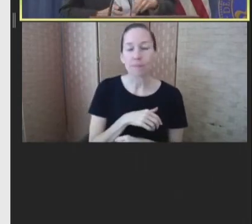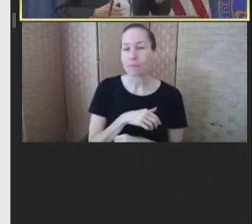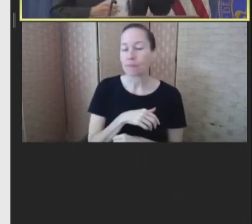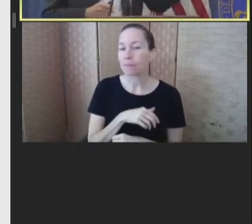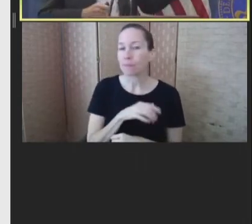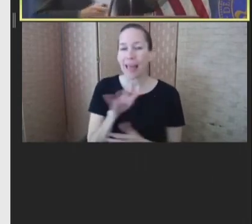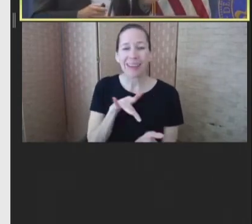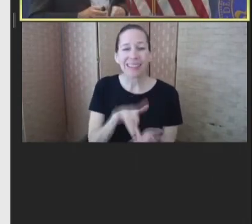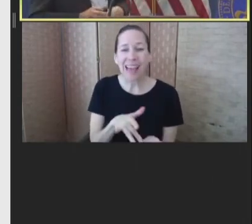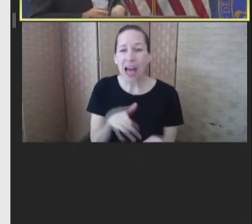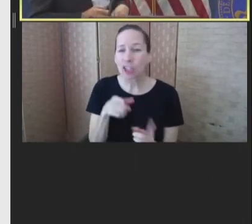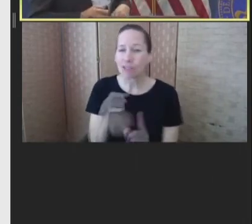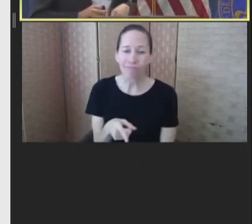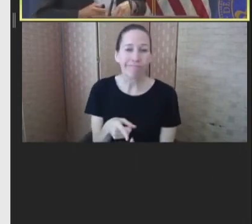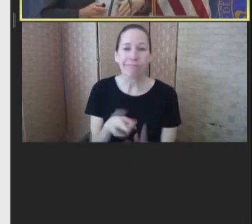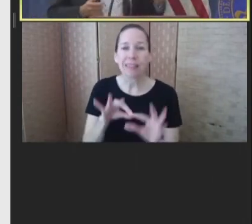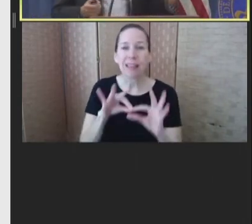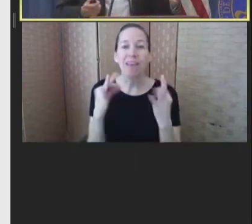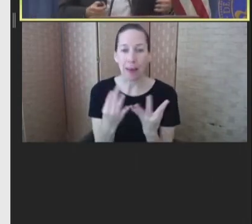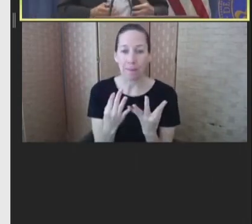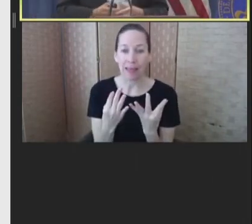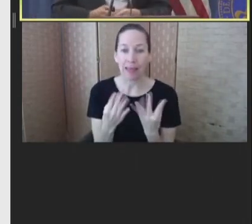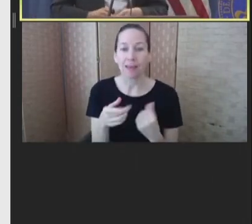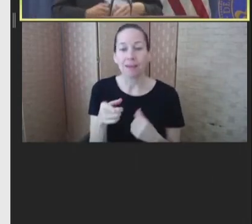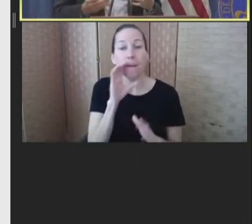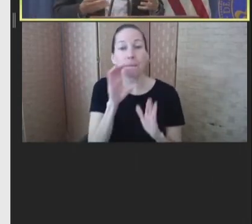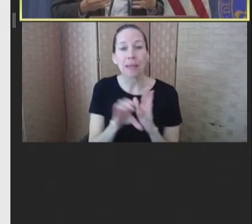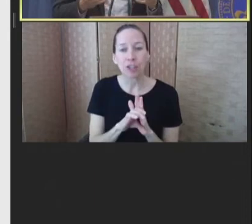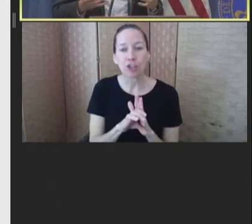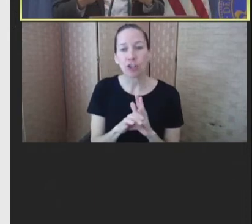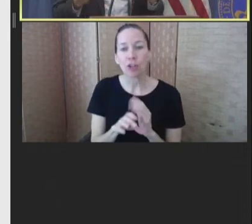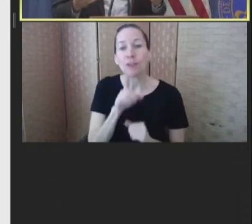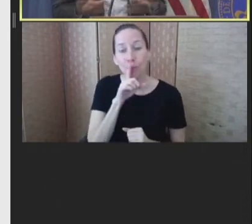this is a family living in rural Westmore -- and this is a real, this is a photography